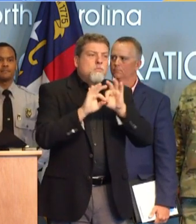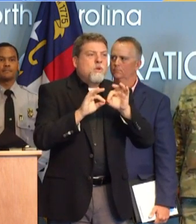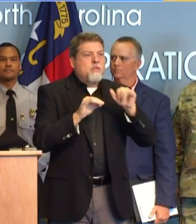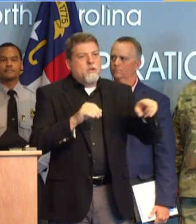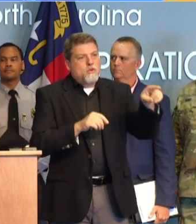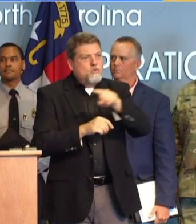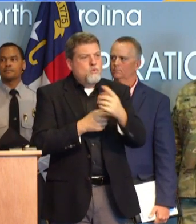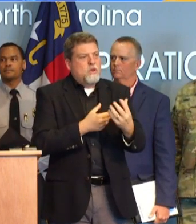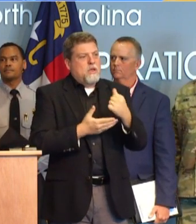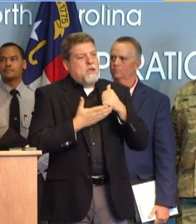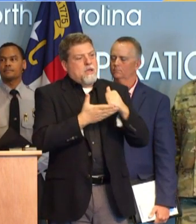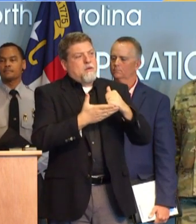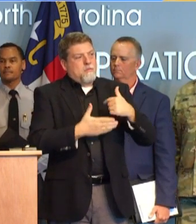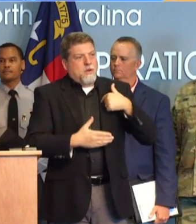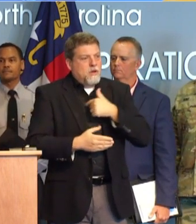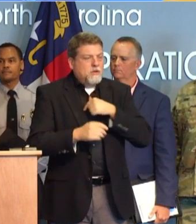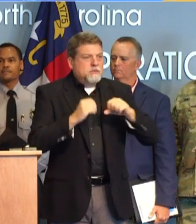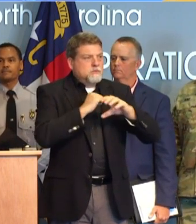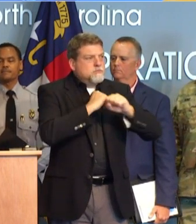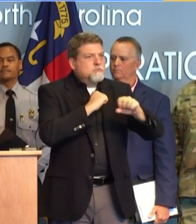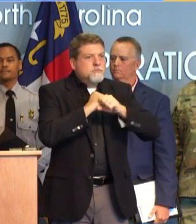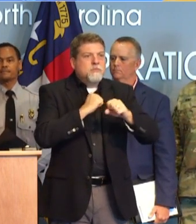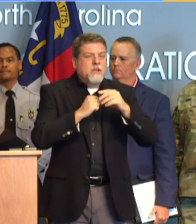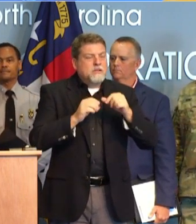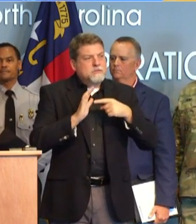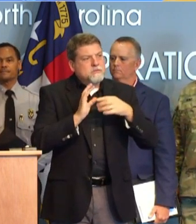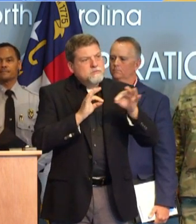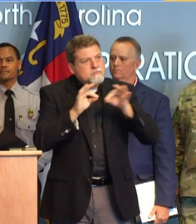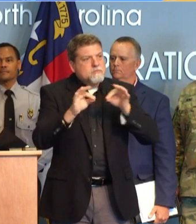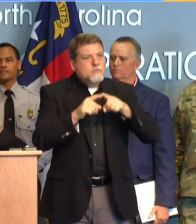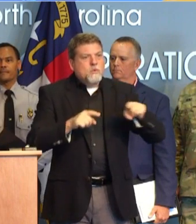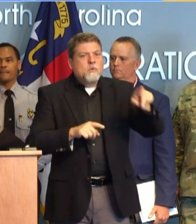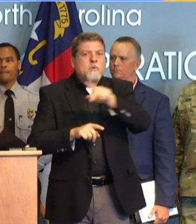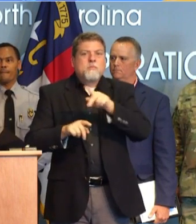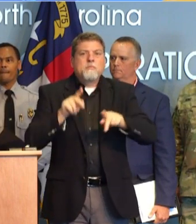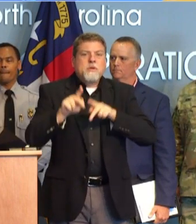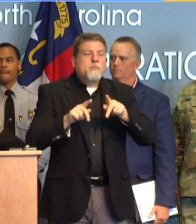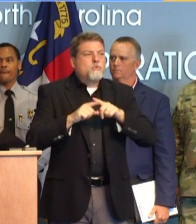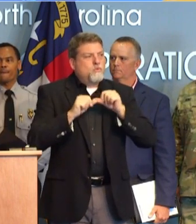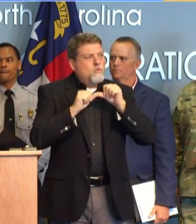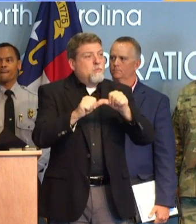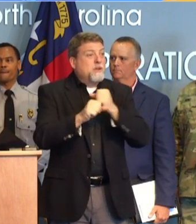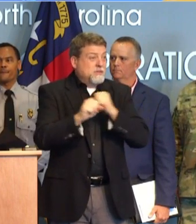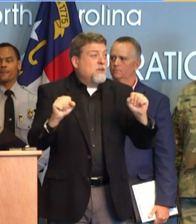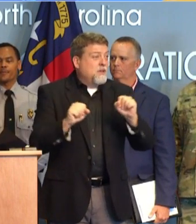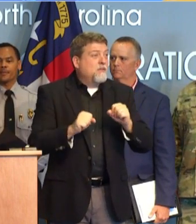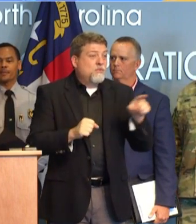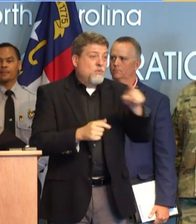COMMUNICATIONS TEAM AND TO OUR MEDIA PARTNERS FOR HELPING SPREAD THE CRITICAL SAFETY MESSAGE.